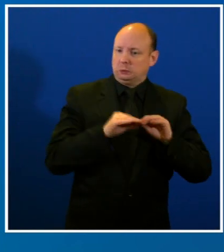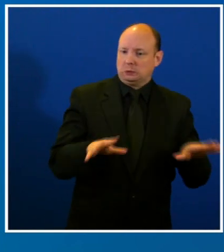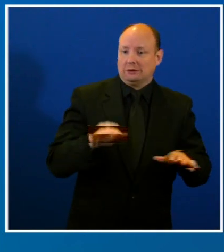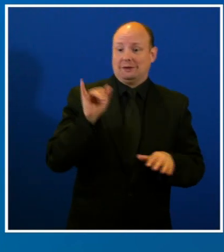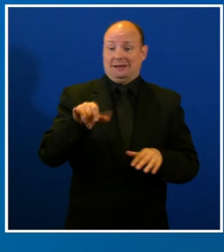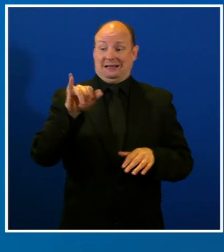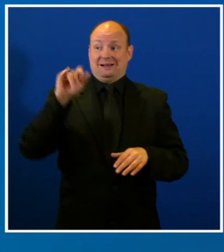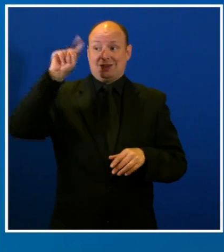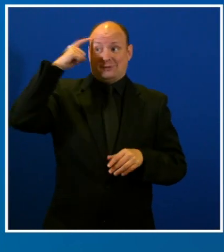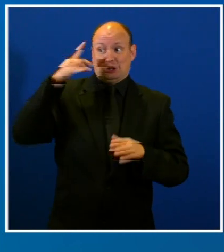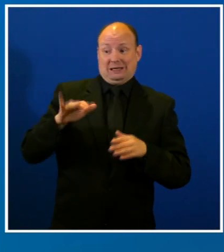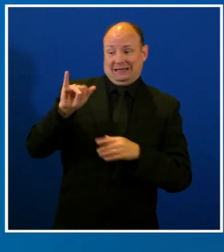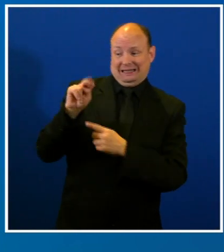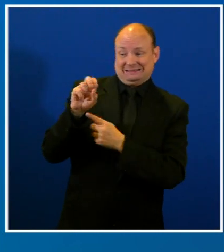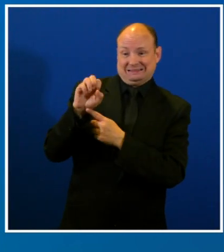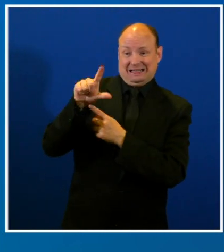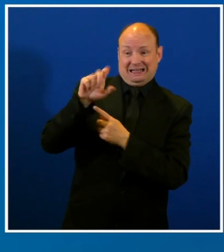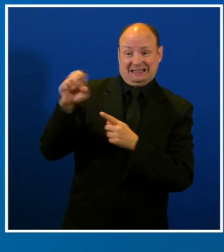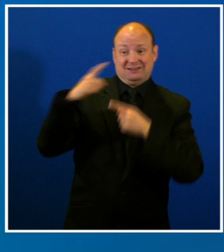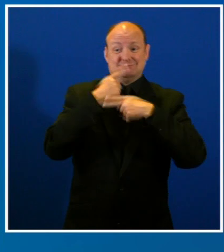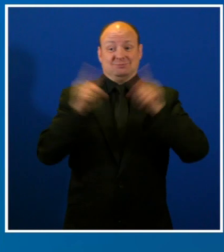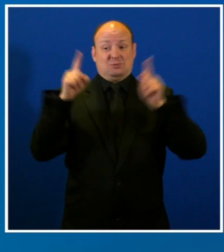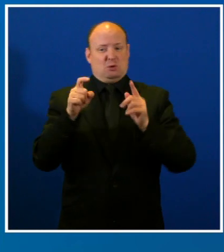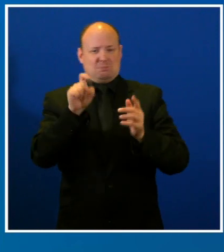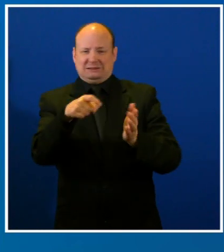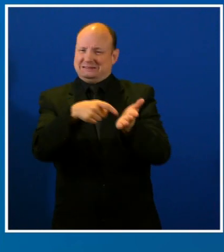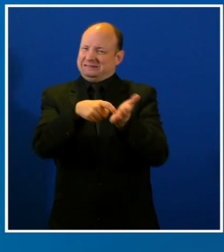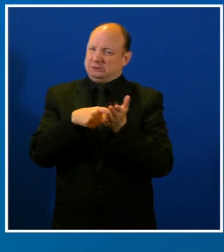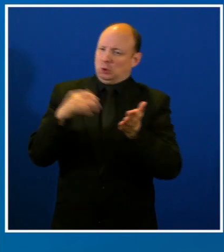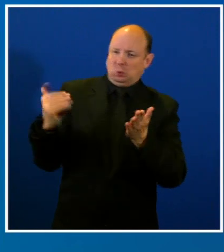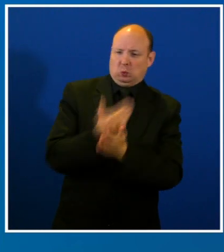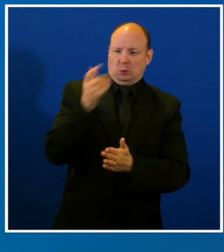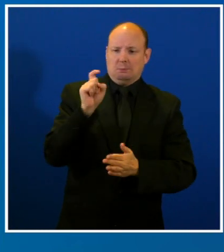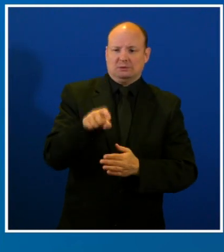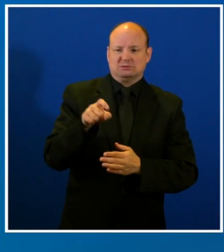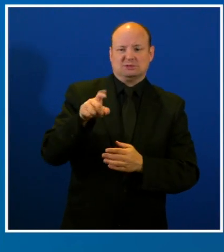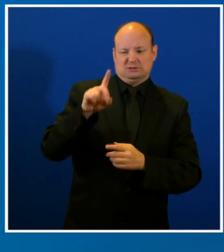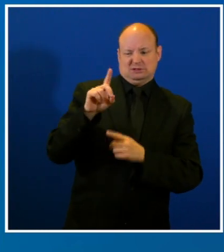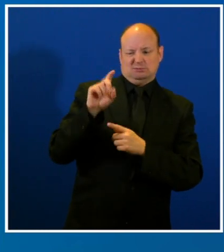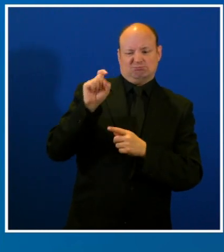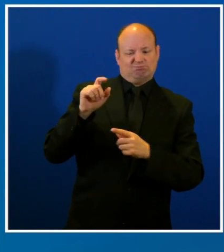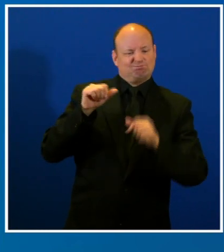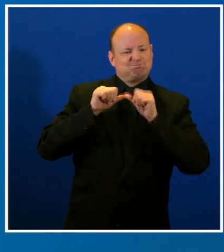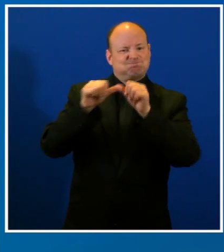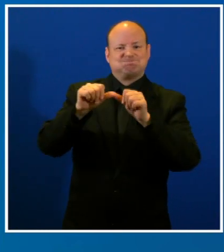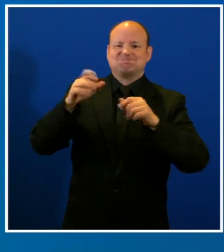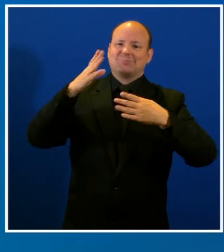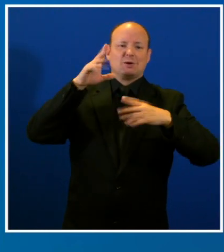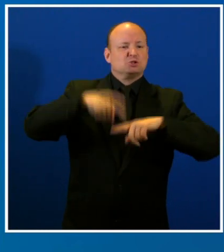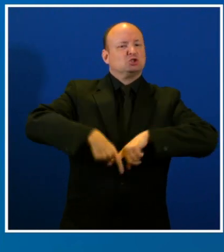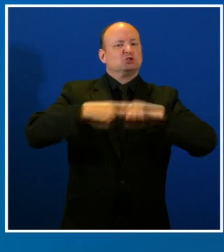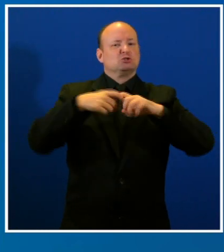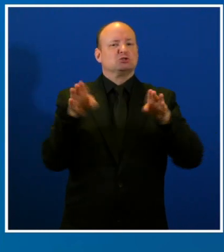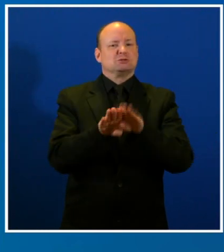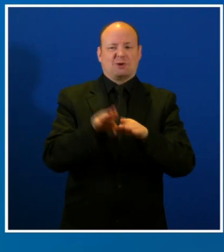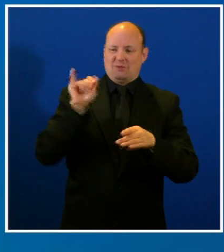through December 14, to address this frightening increase in the COVID cases and to help slow the spread.